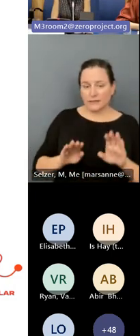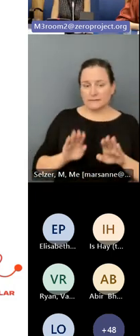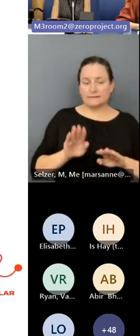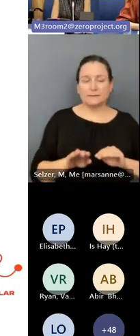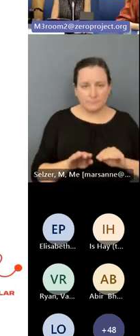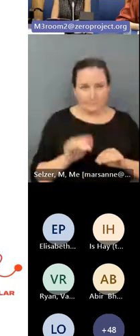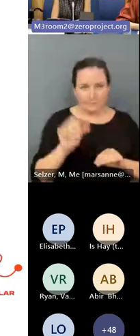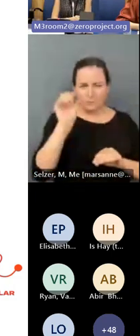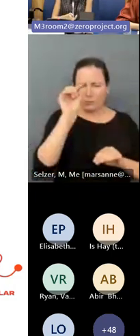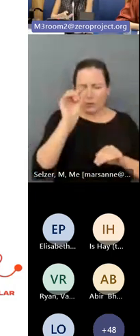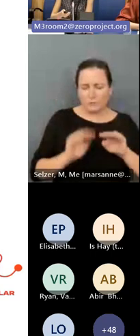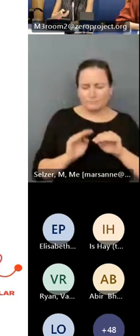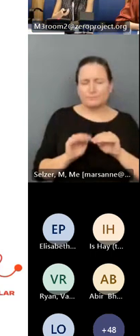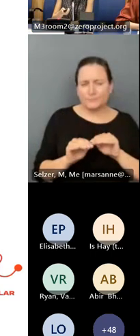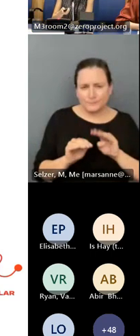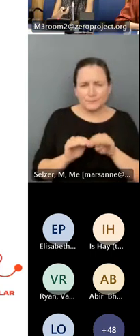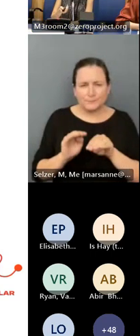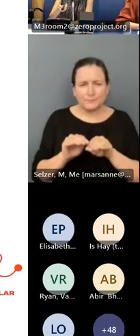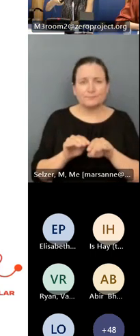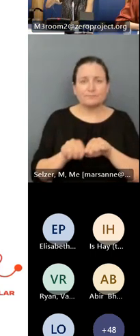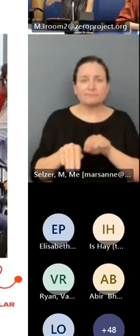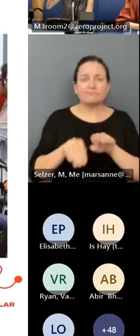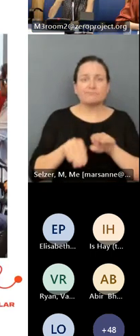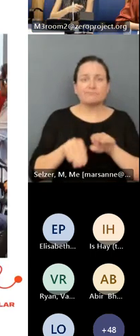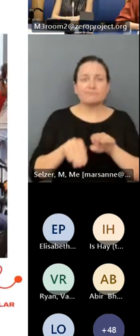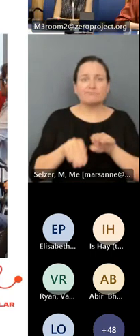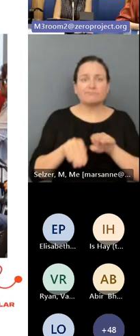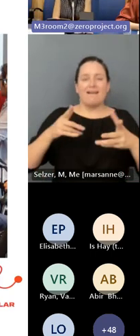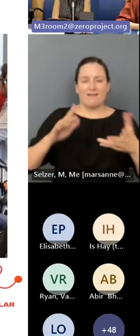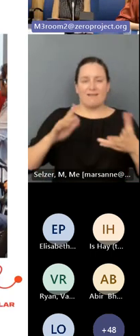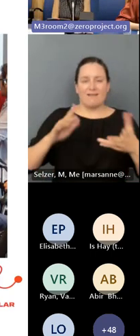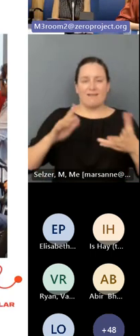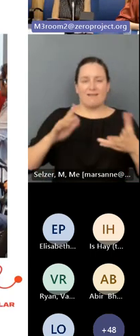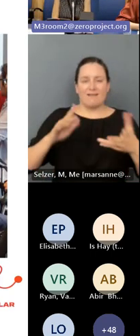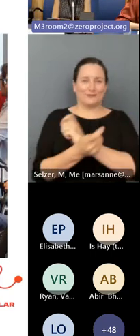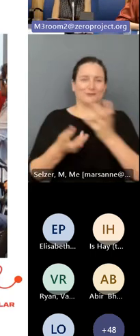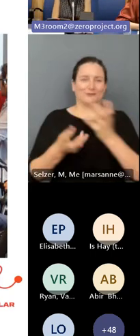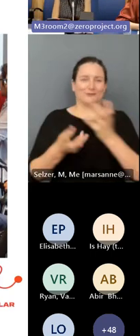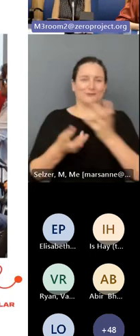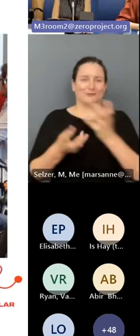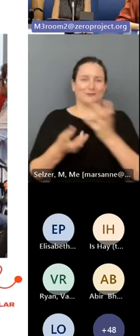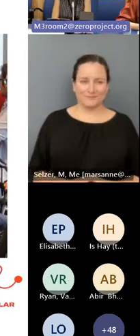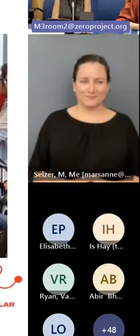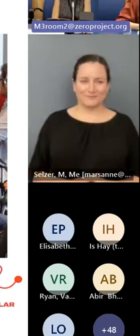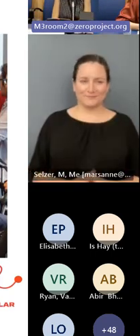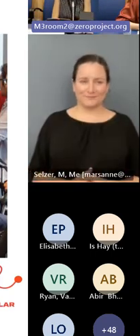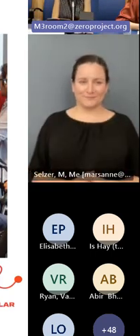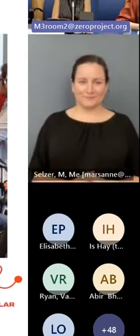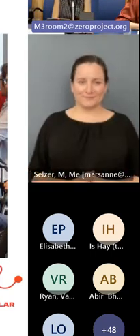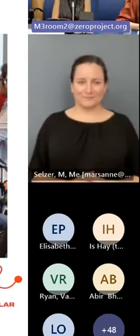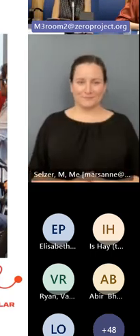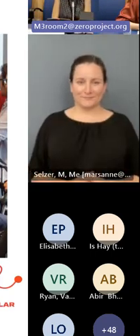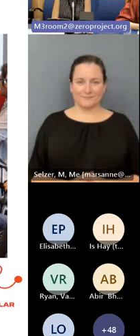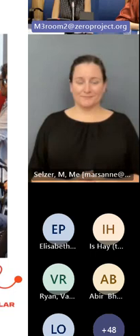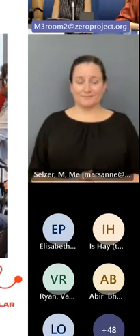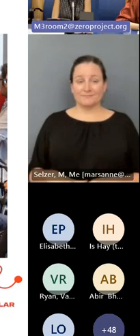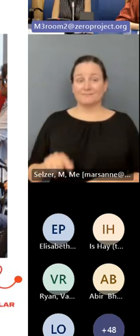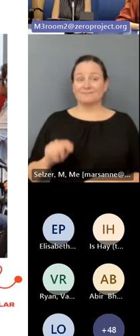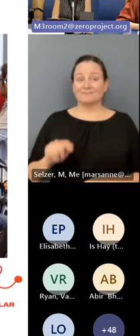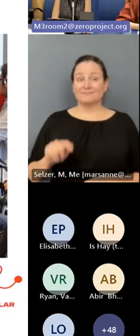really change the world. Değiştiren Adımlar Derneği is a non-profit organisation located